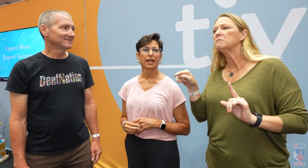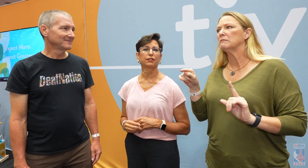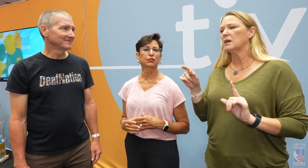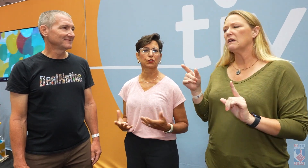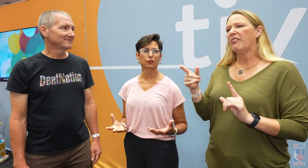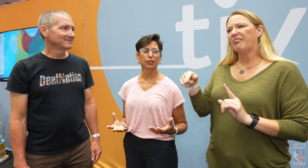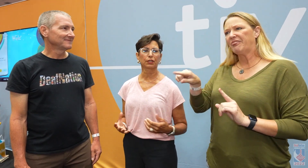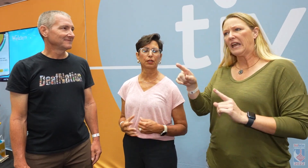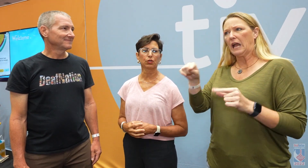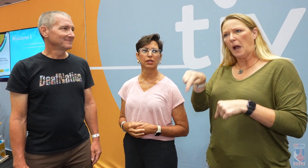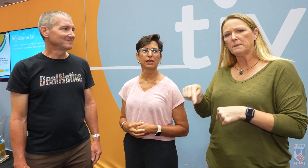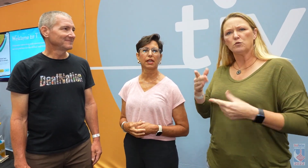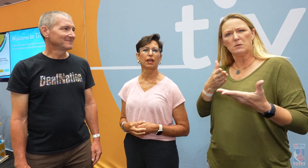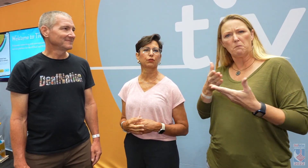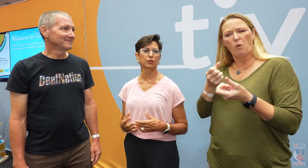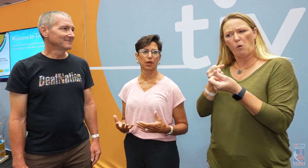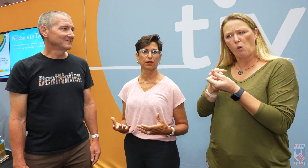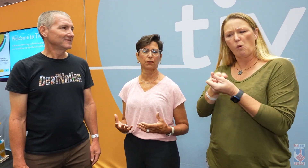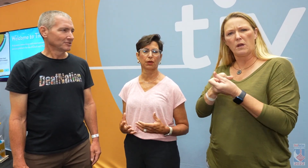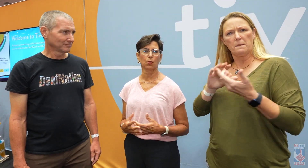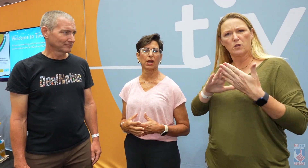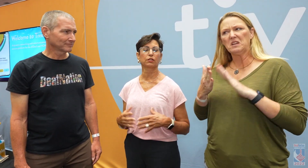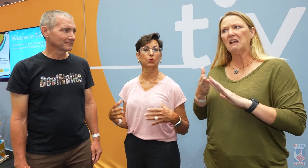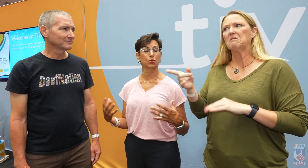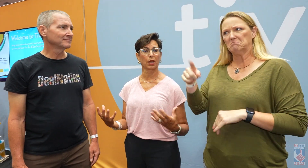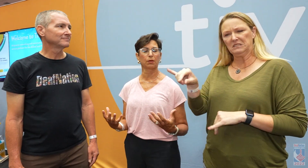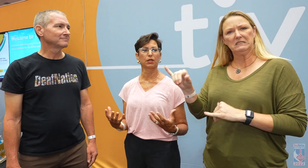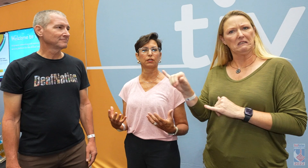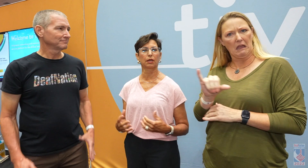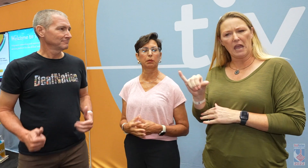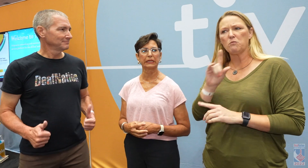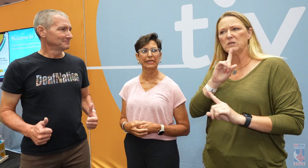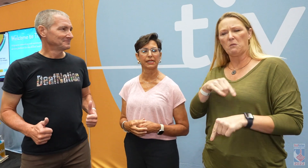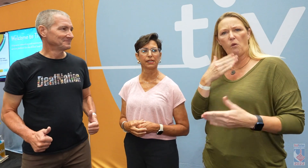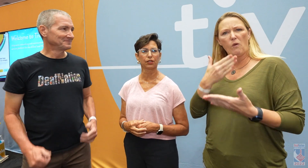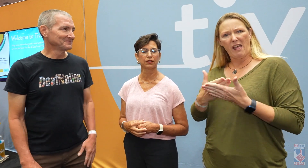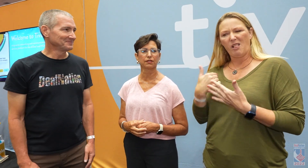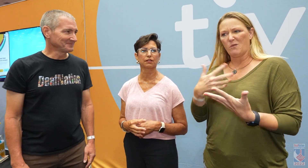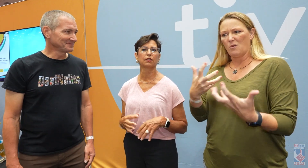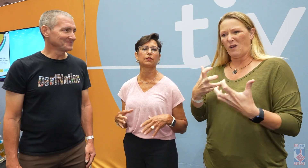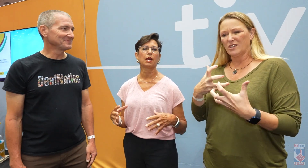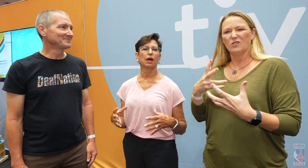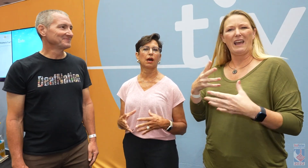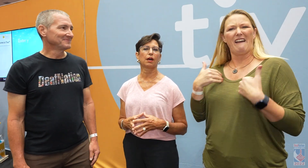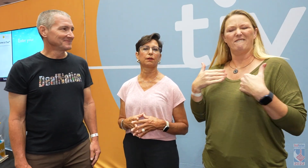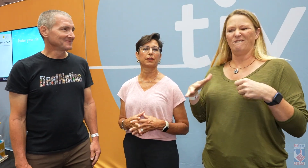have come to support the community. They have the same response and want to have